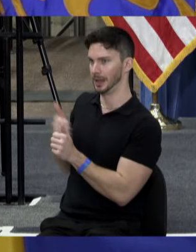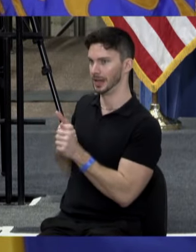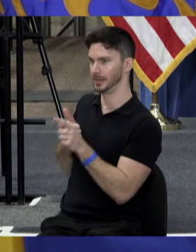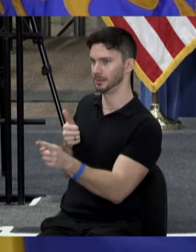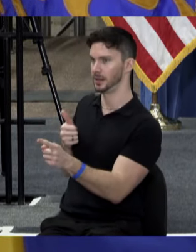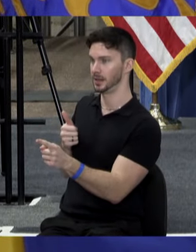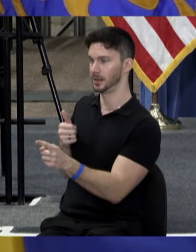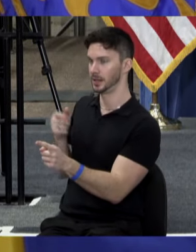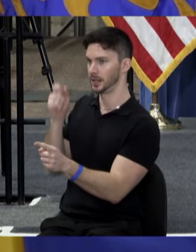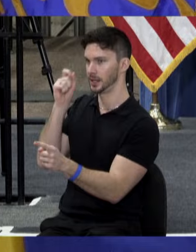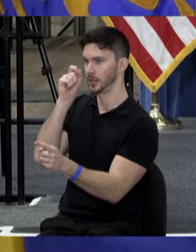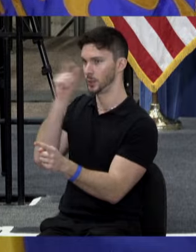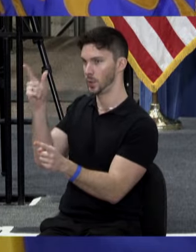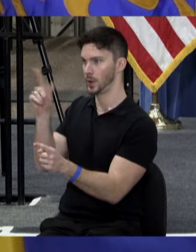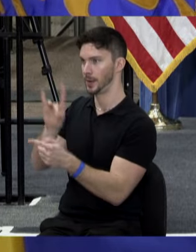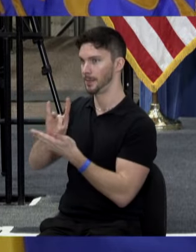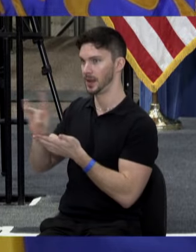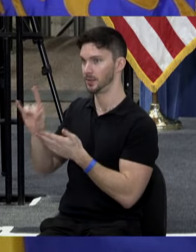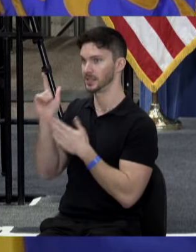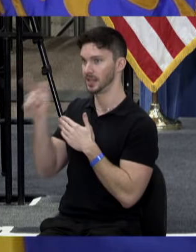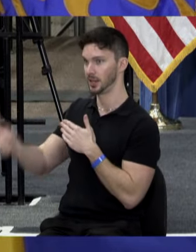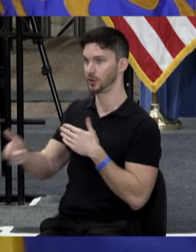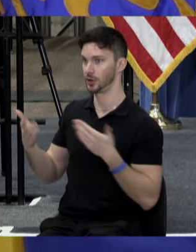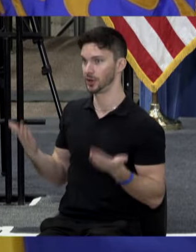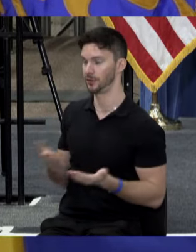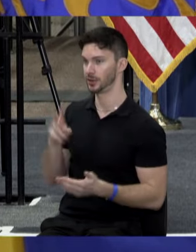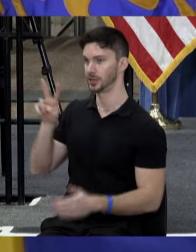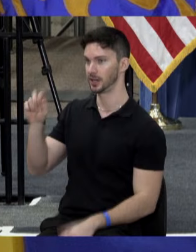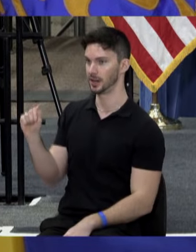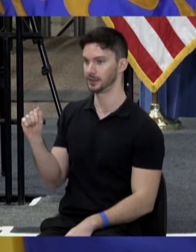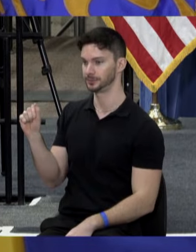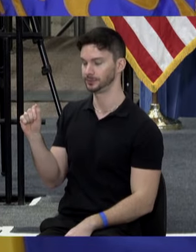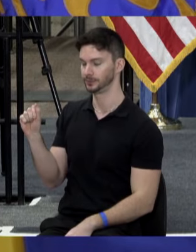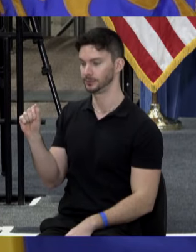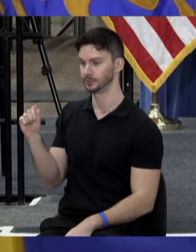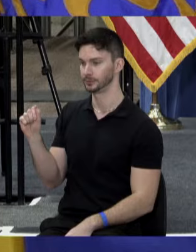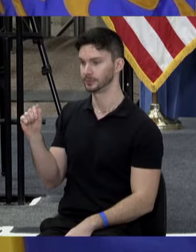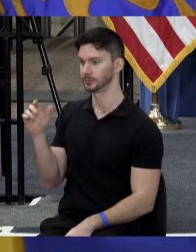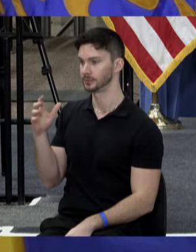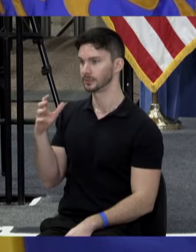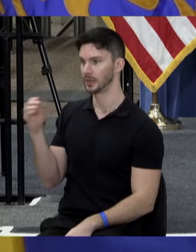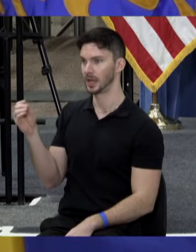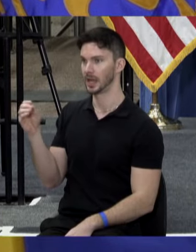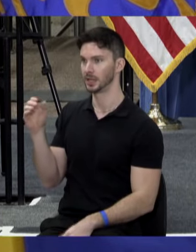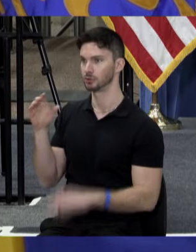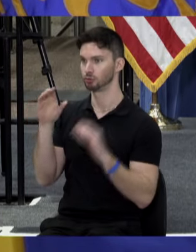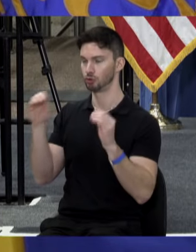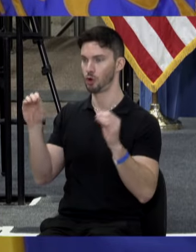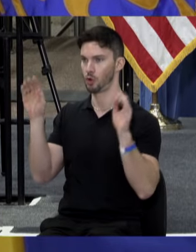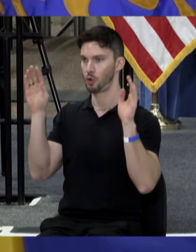weeks hot later in a hospital here in Virginia and had no peripheral vision,